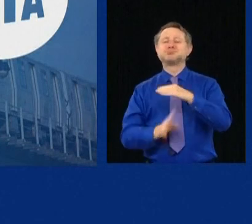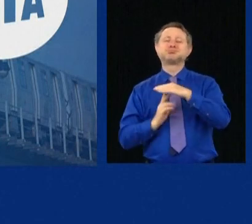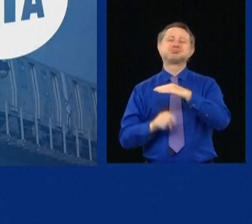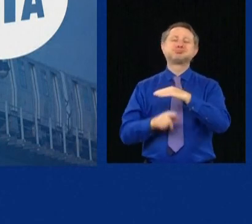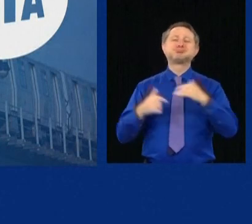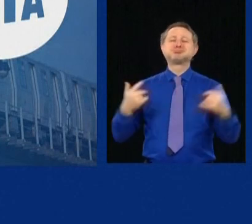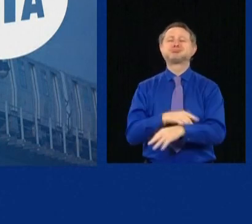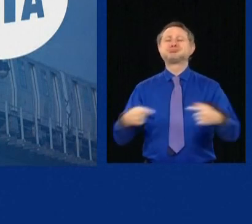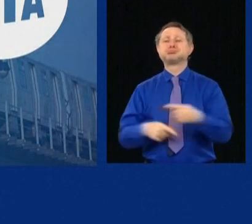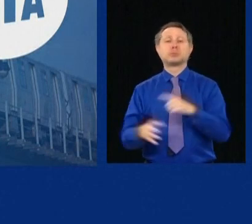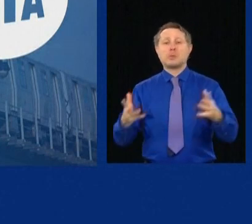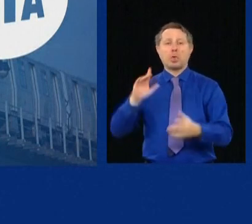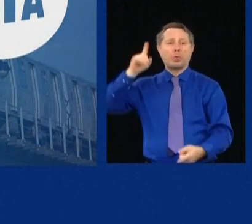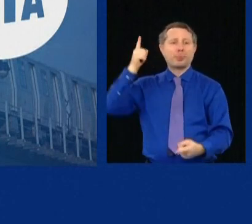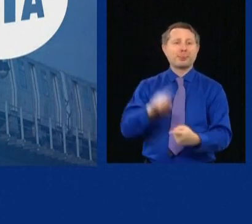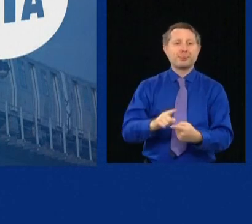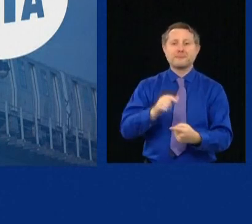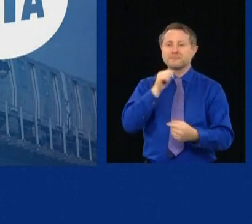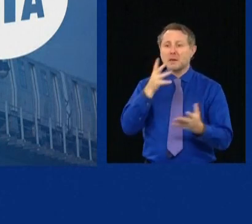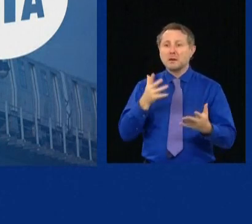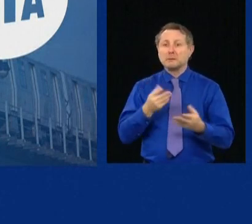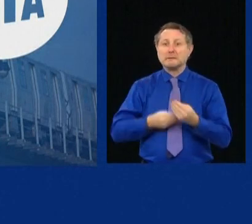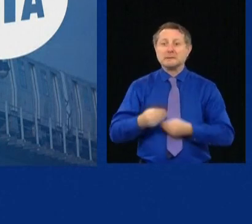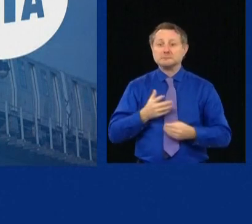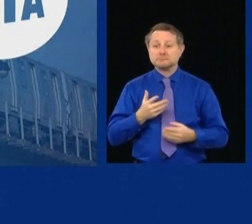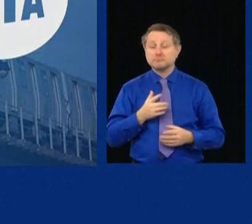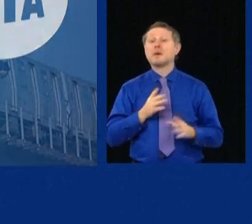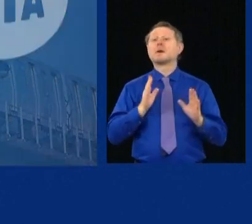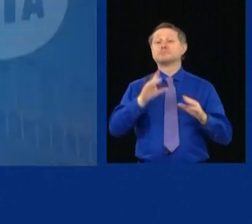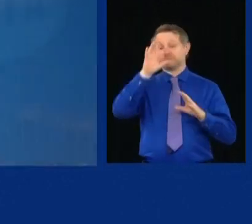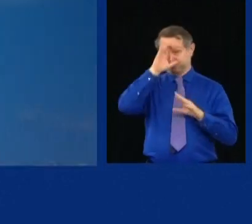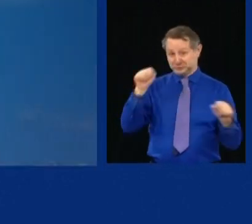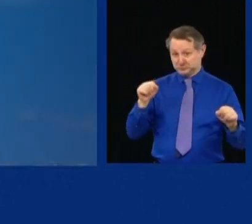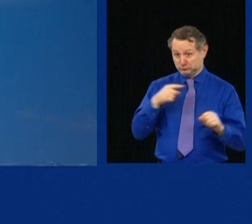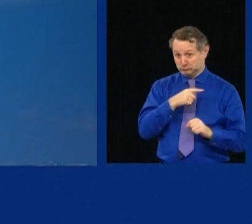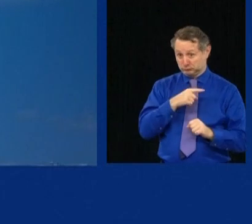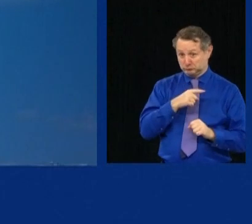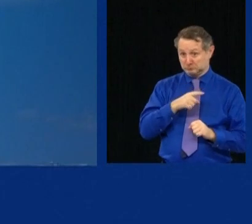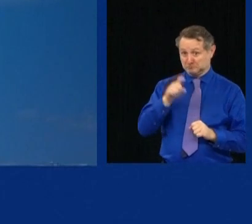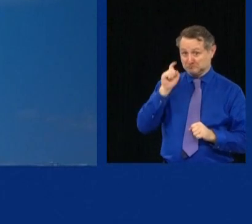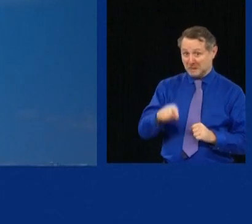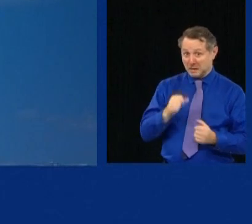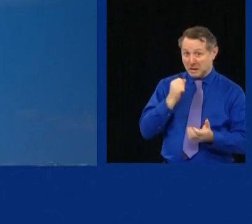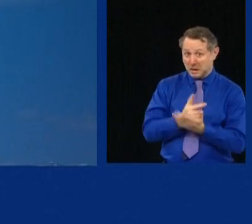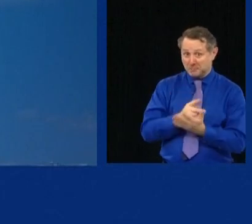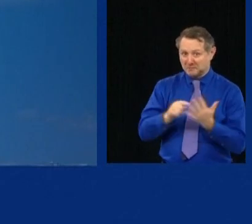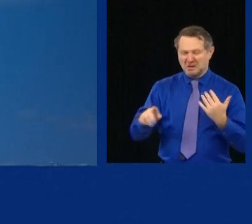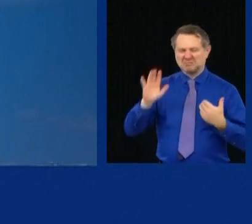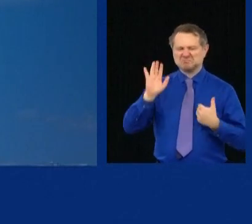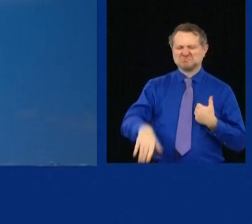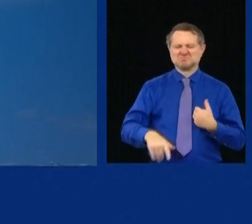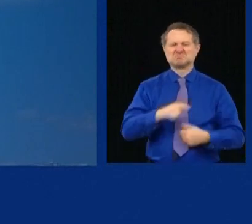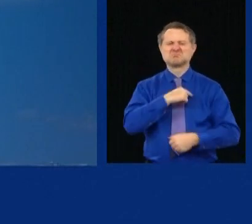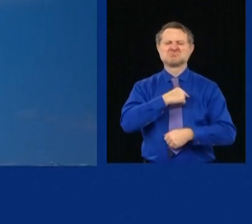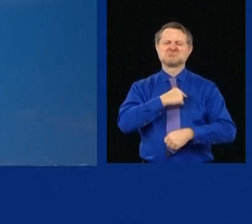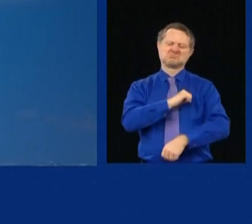NEEDS FUNDING BECAUSE THE RIDERSHIP IS WAY DOWN AND THE PRESIDENT CUT RED TAPE AND